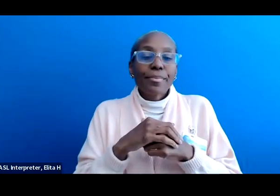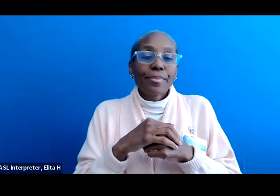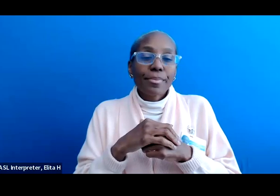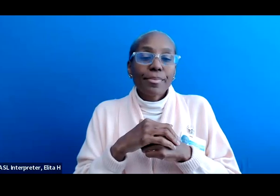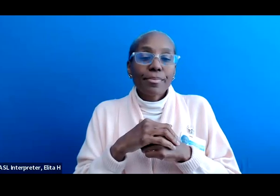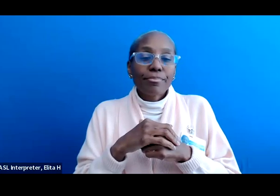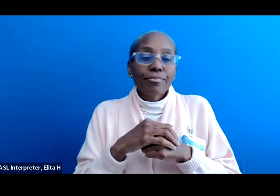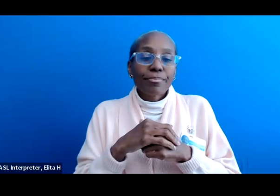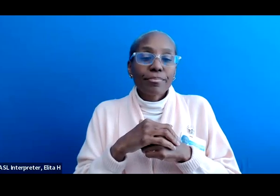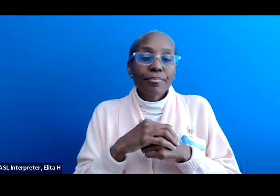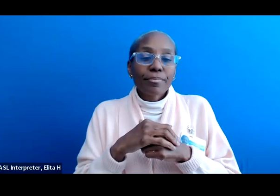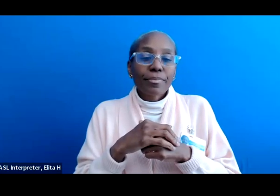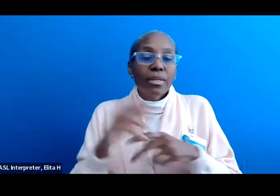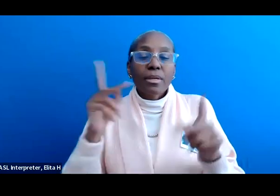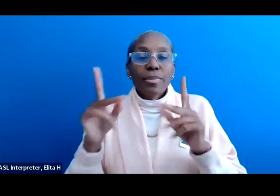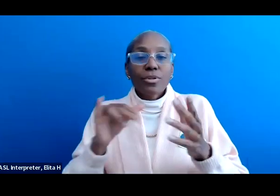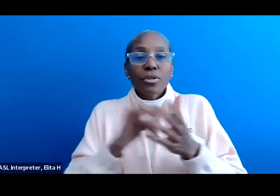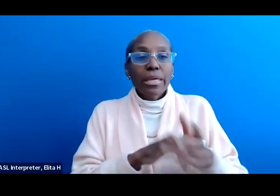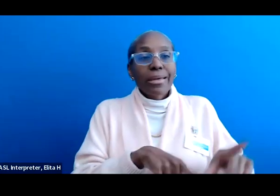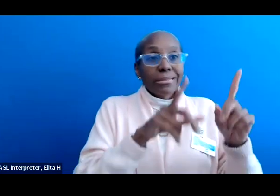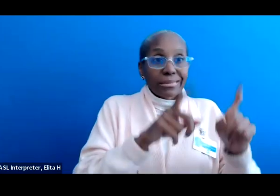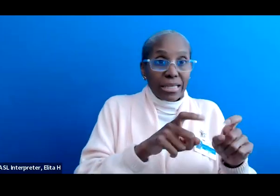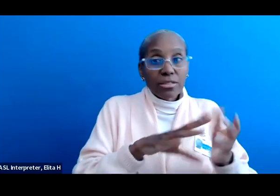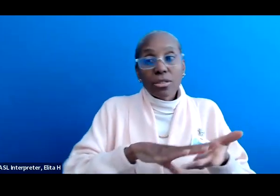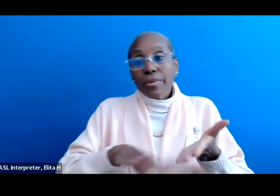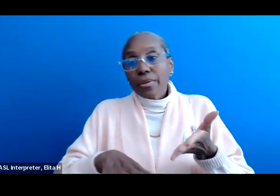People who had that would have the test. They get relief and they'd be like, “No, no, no.